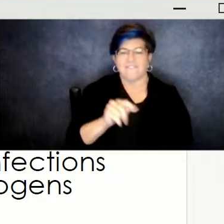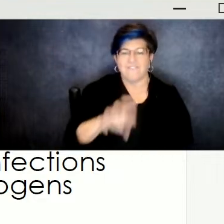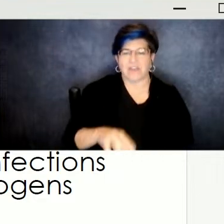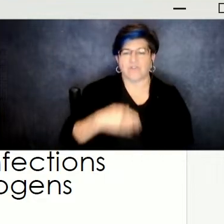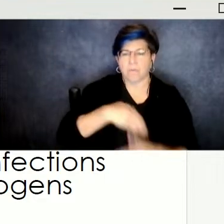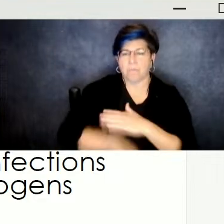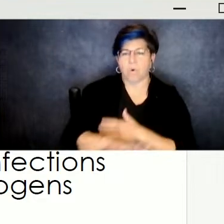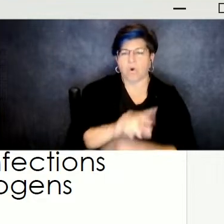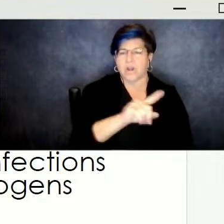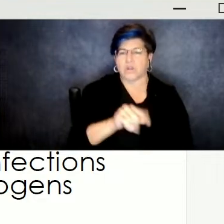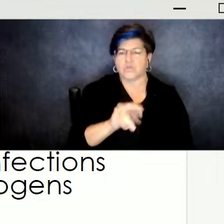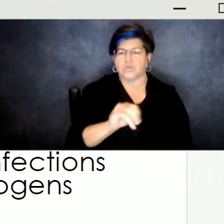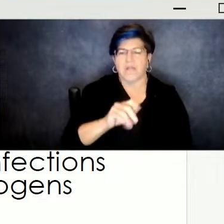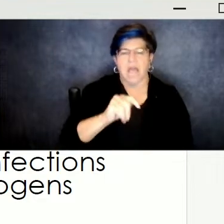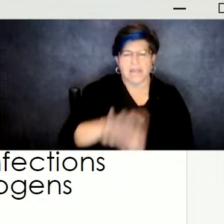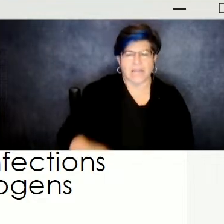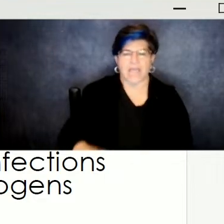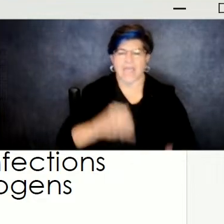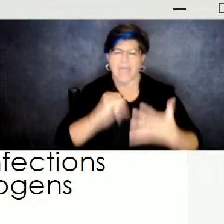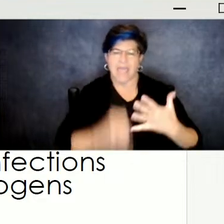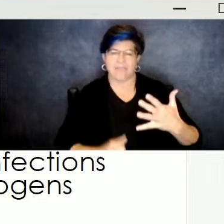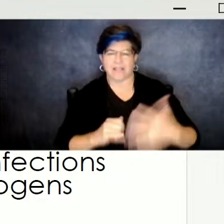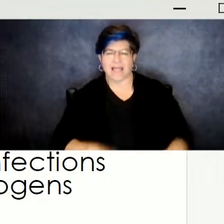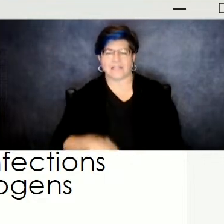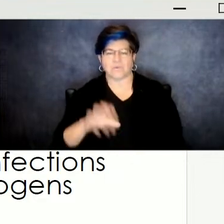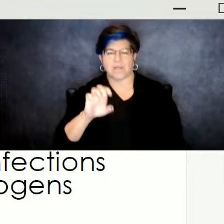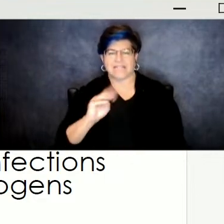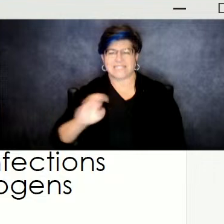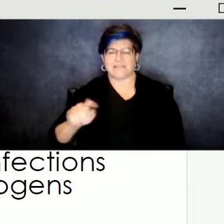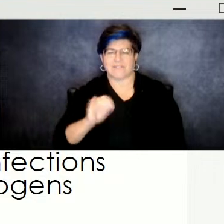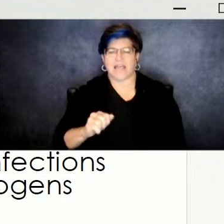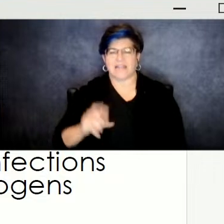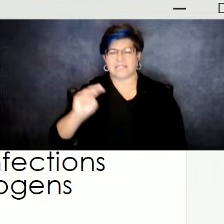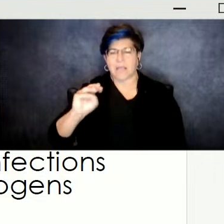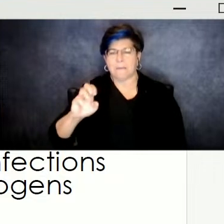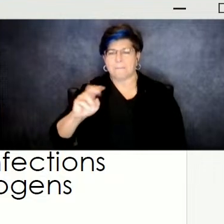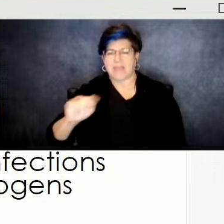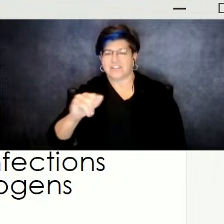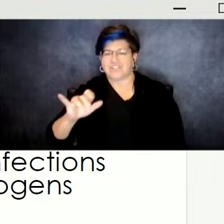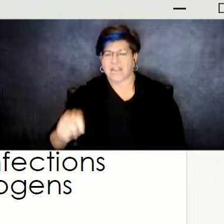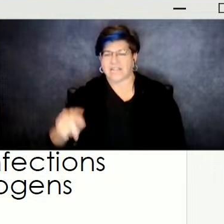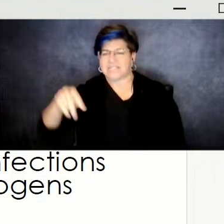AND RESPIRATORY DISEASES, VECTOR BORNE AND SO WE'RE NOT